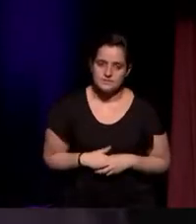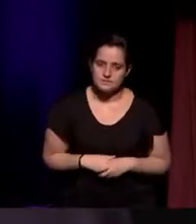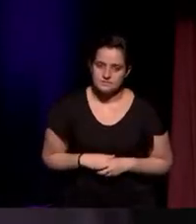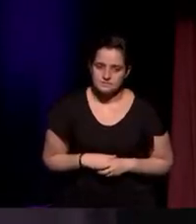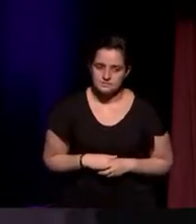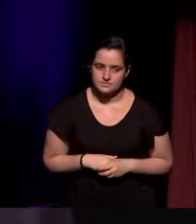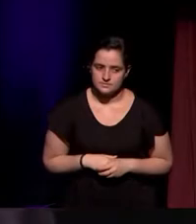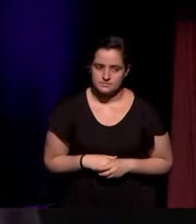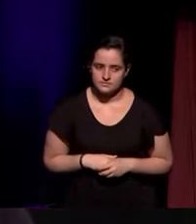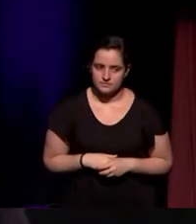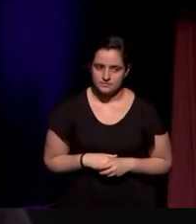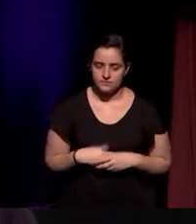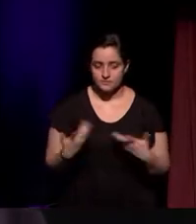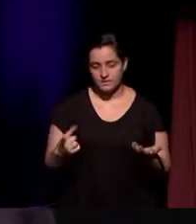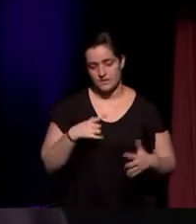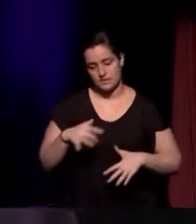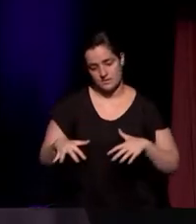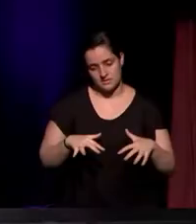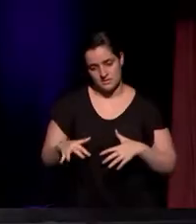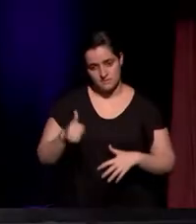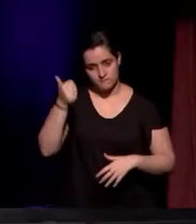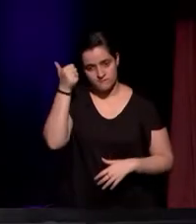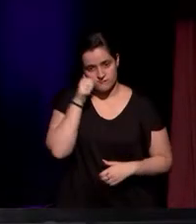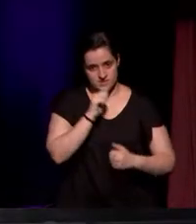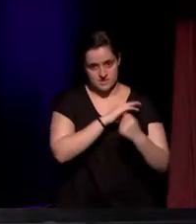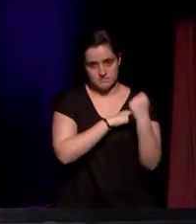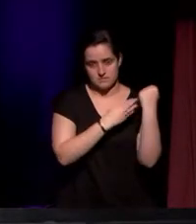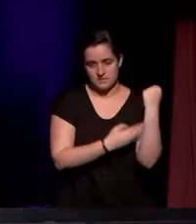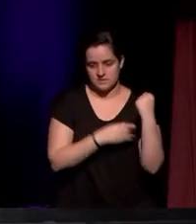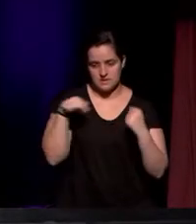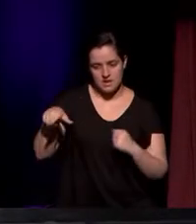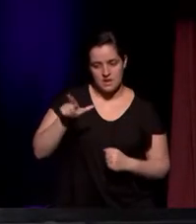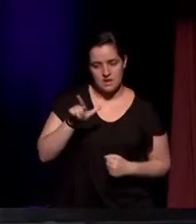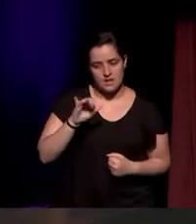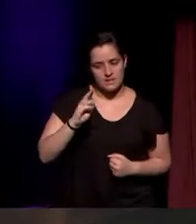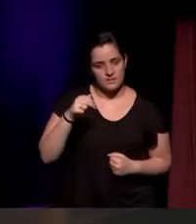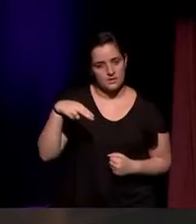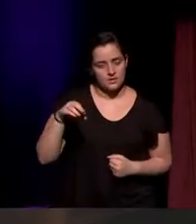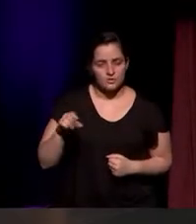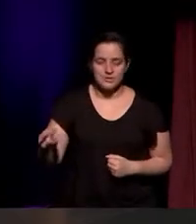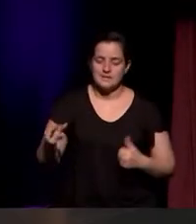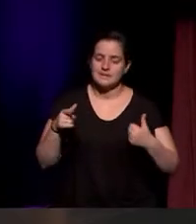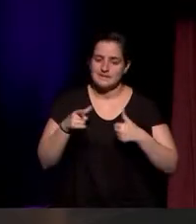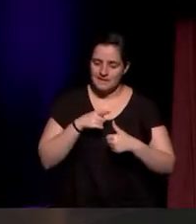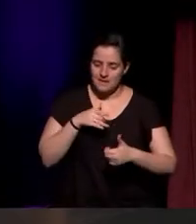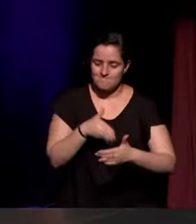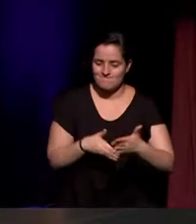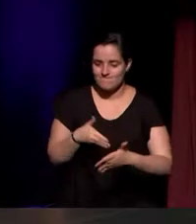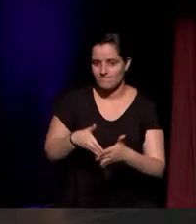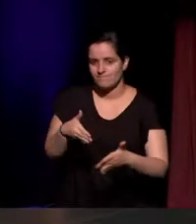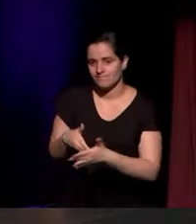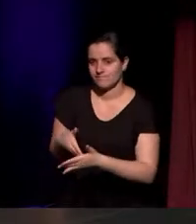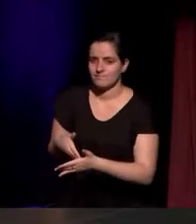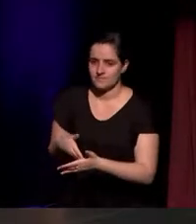Still the Feminist Movement in Lebanon, it is still restricted to a certain elite,